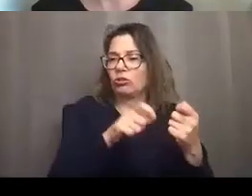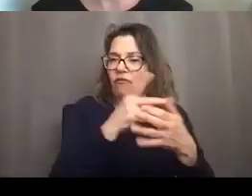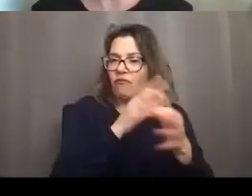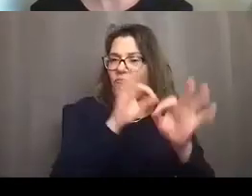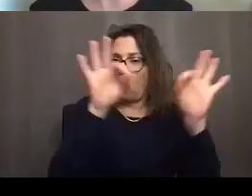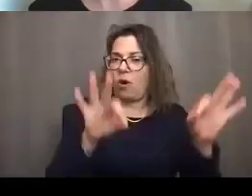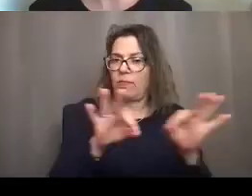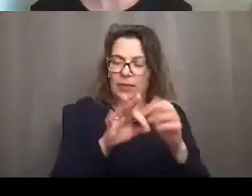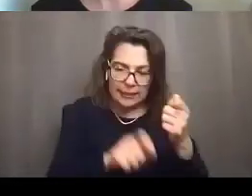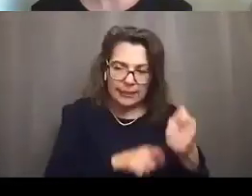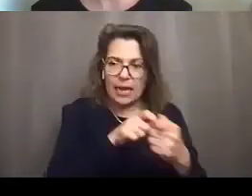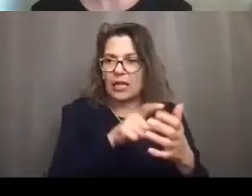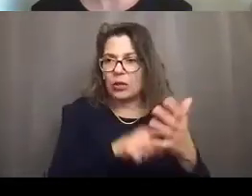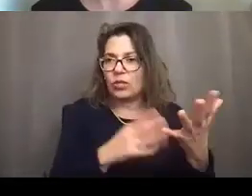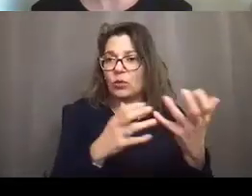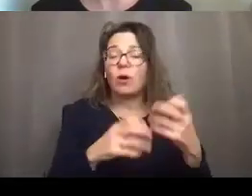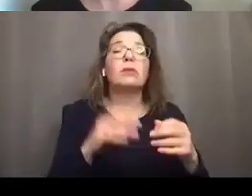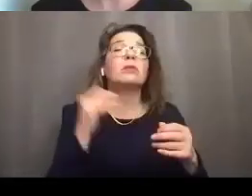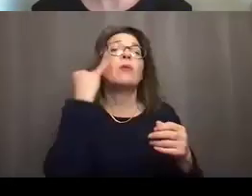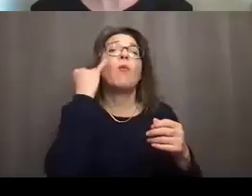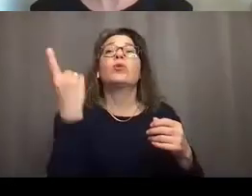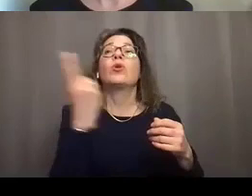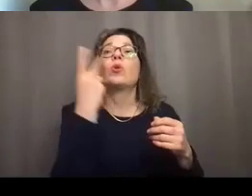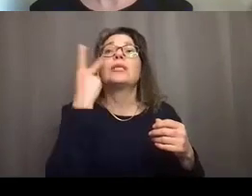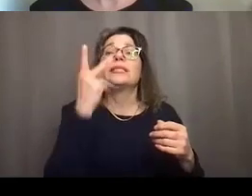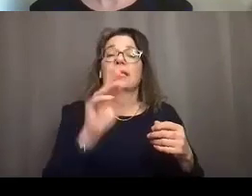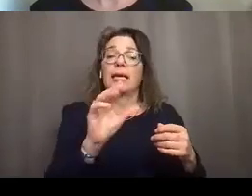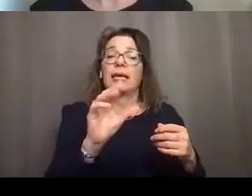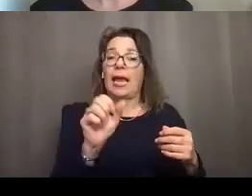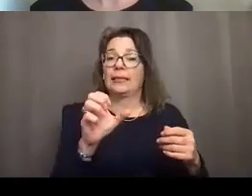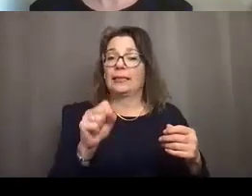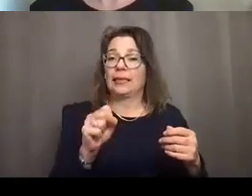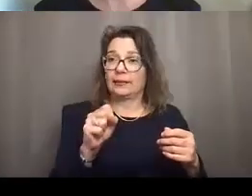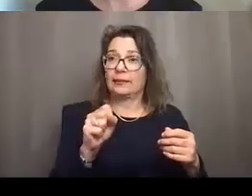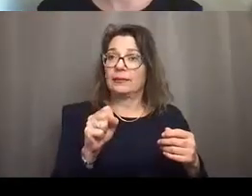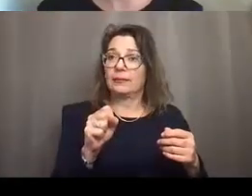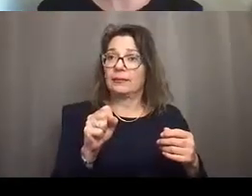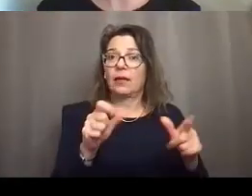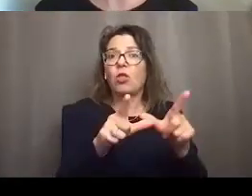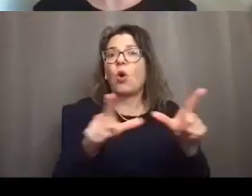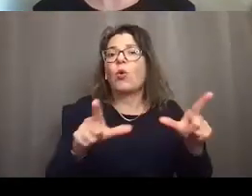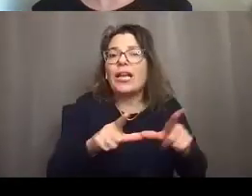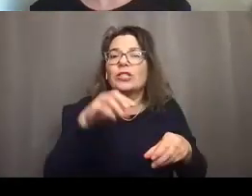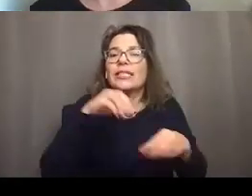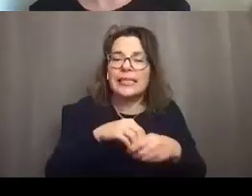So if you only want to see those cases where it's the location London as opposed to the name